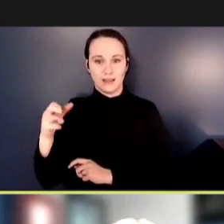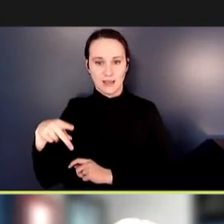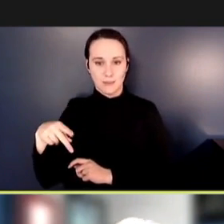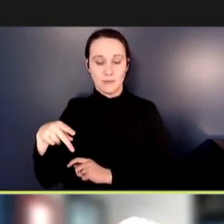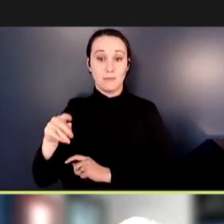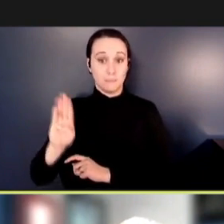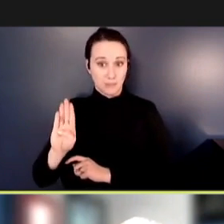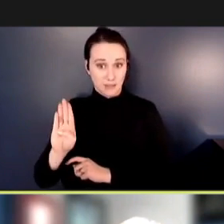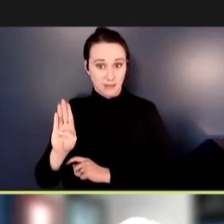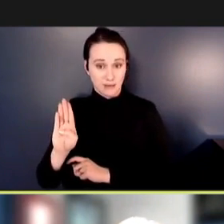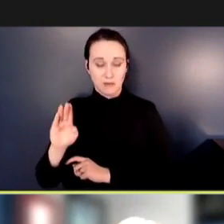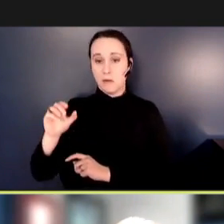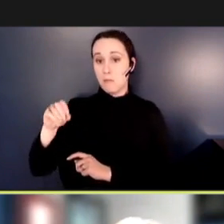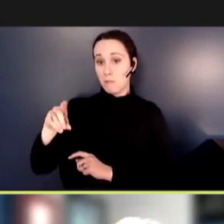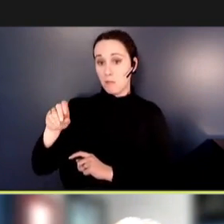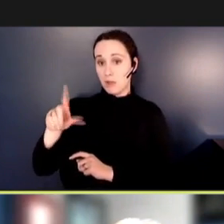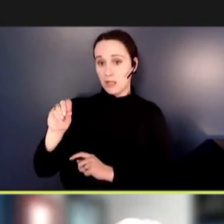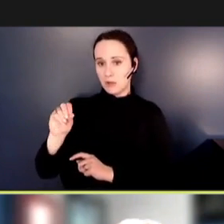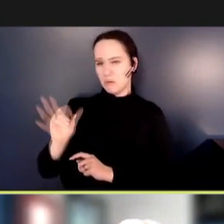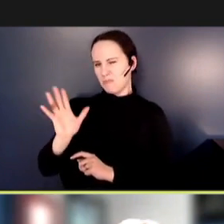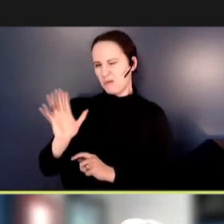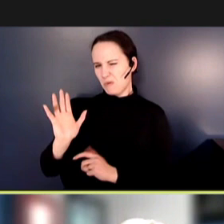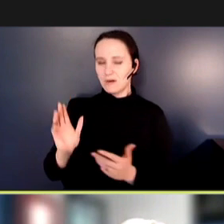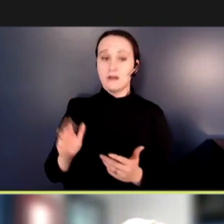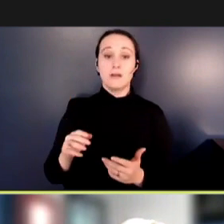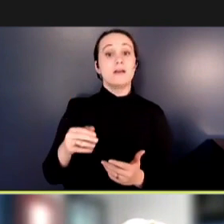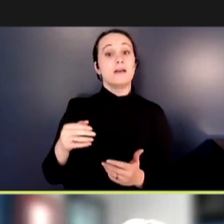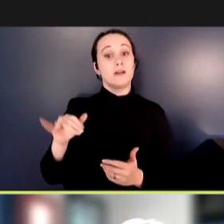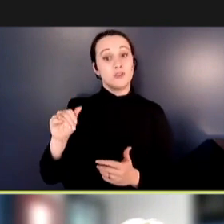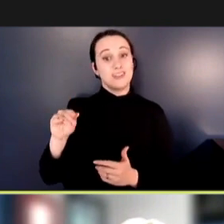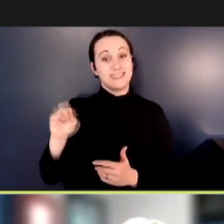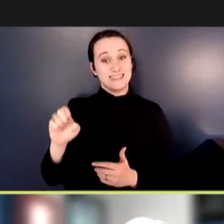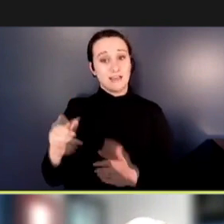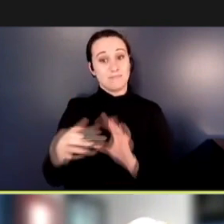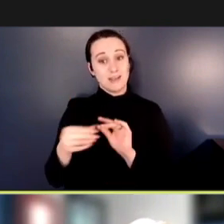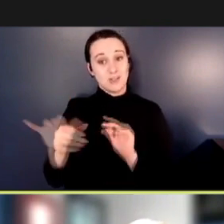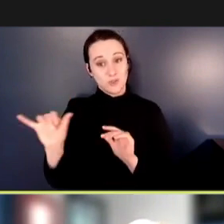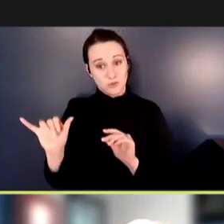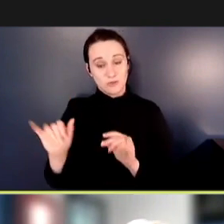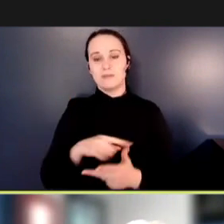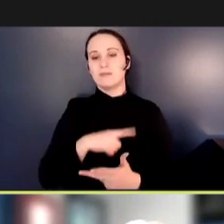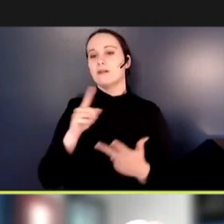having trouble. And then as Jessica mentioned earlier, the latex concerns. Interestingly,